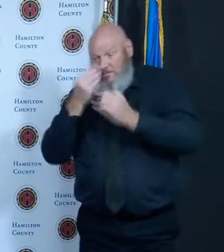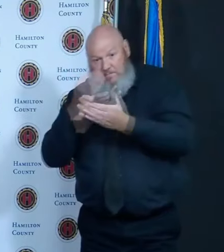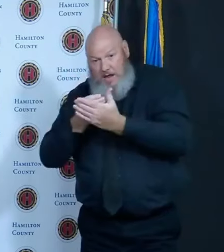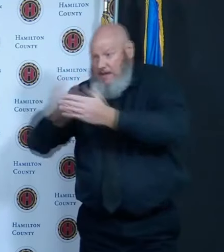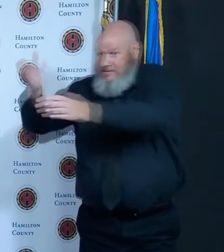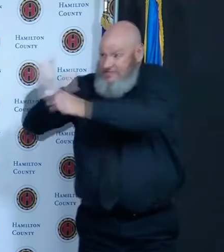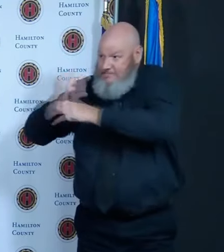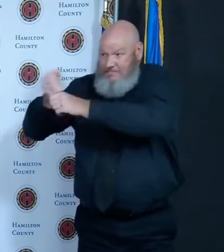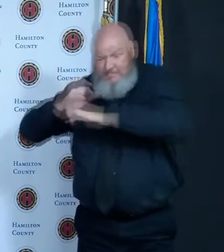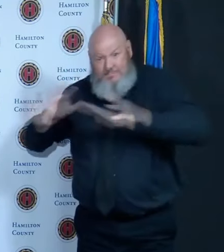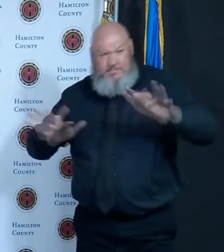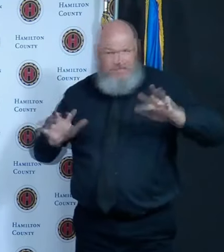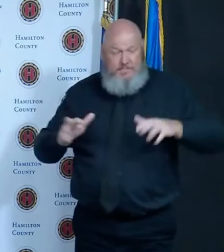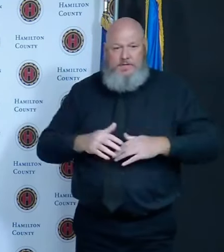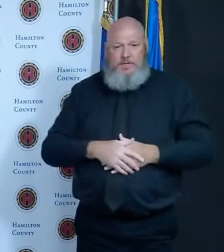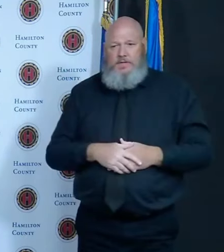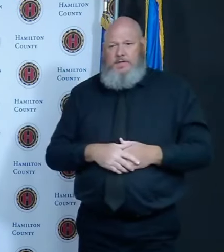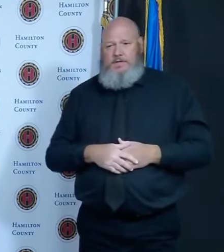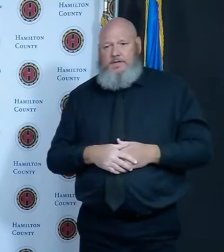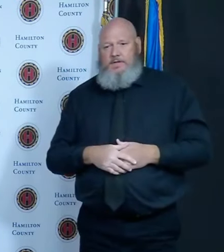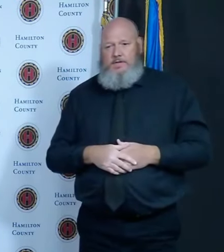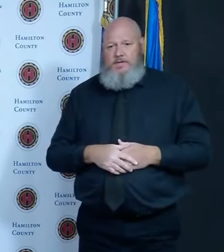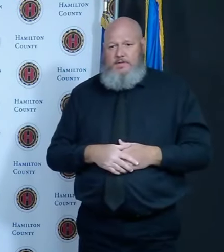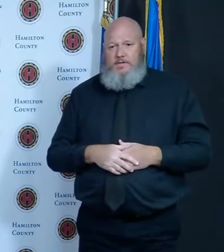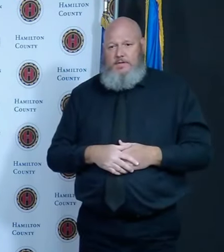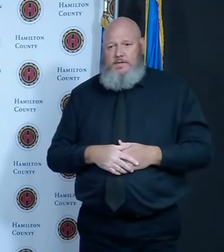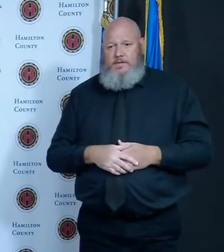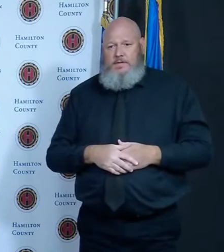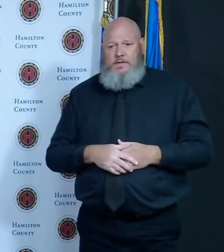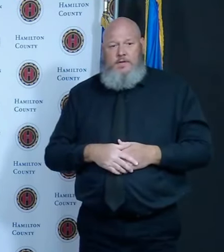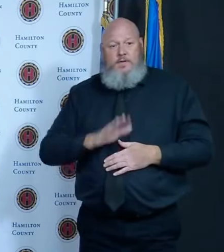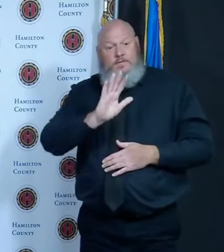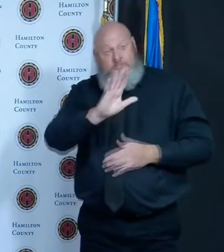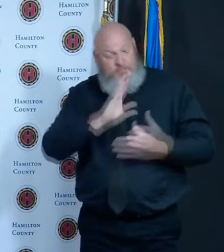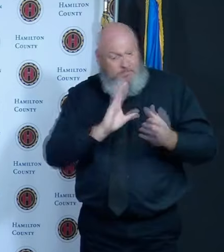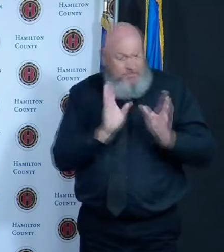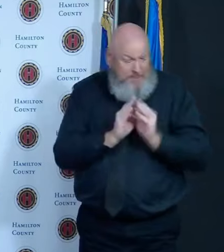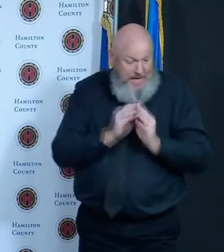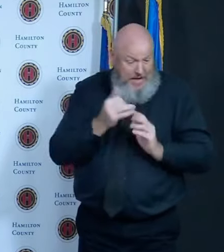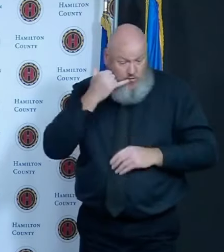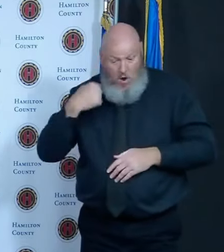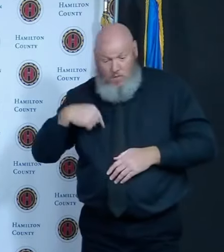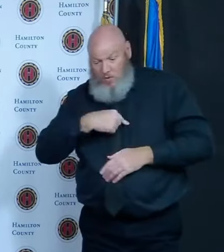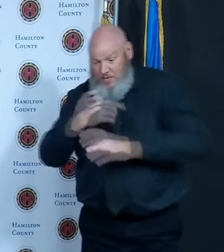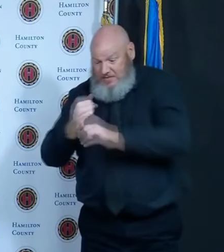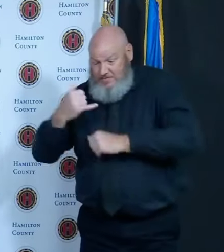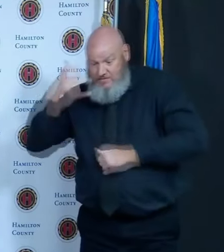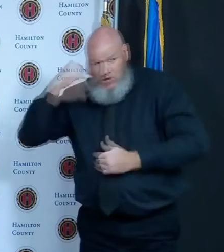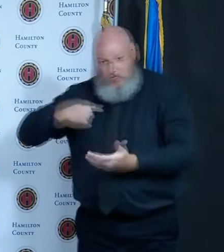of CEOs and one made the comment that this time period for us in the business